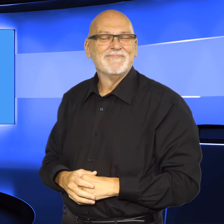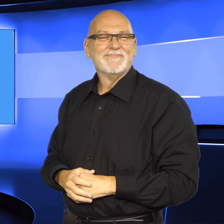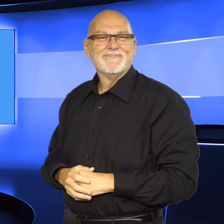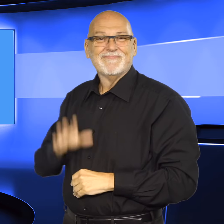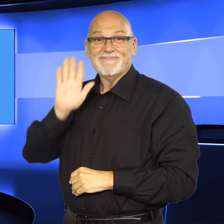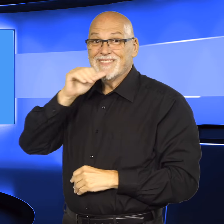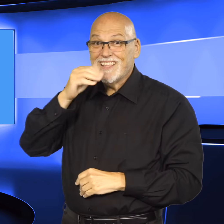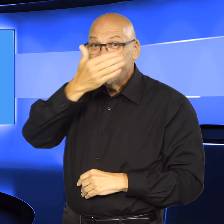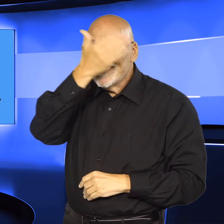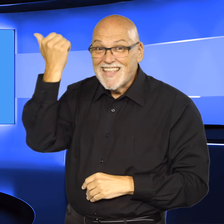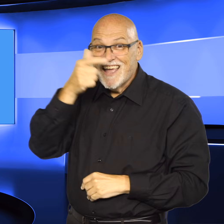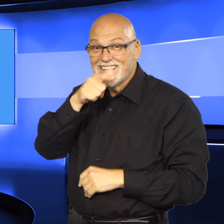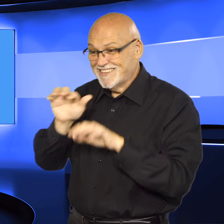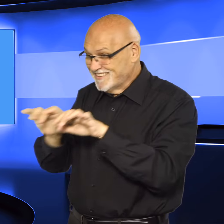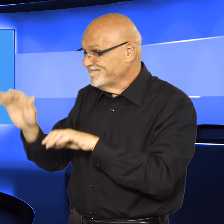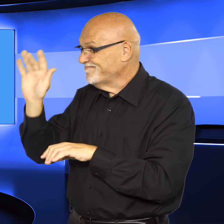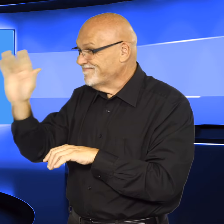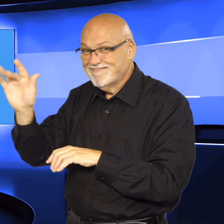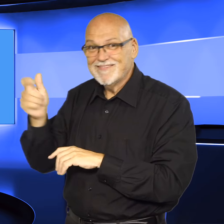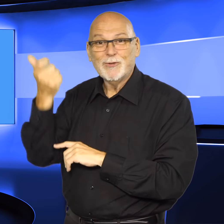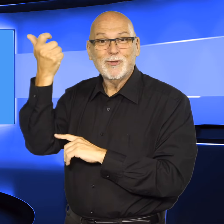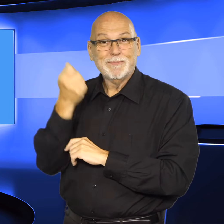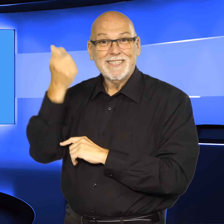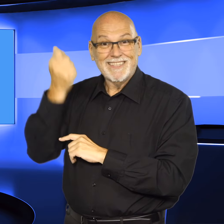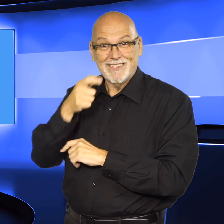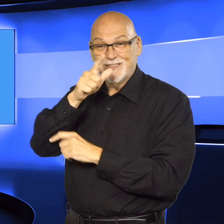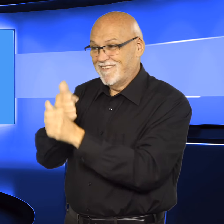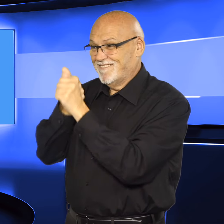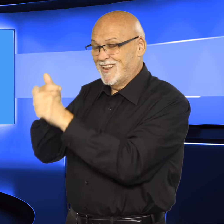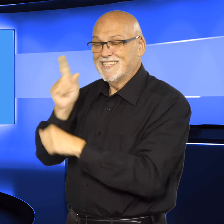Don’t forget to subscribe, like, and follow